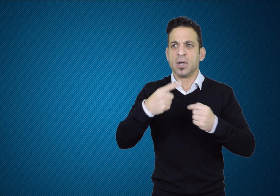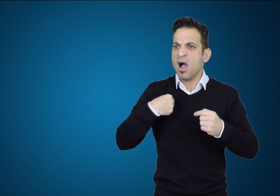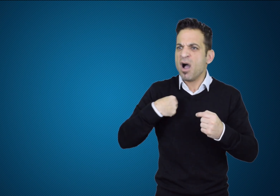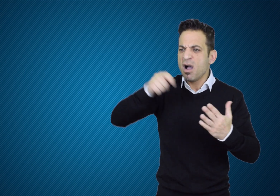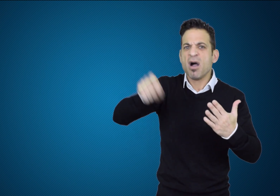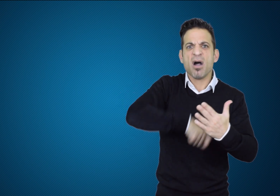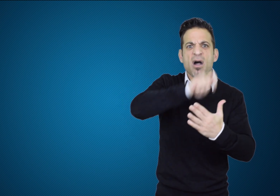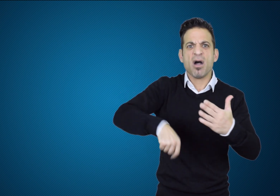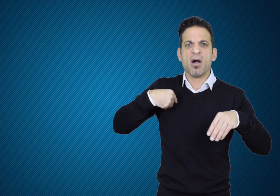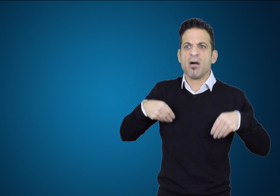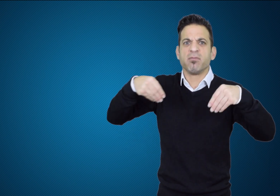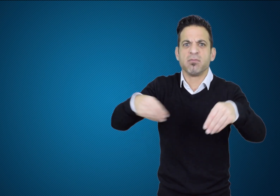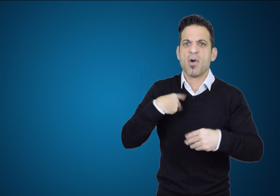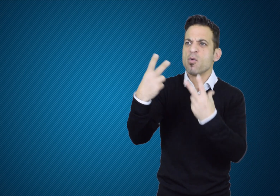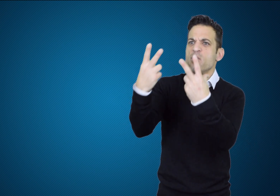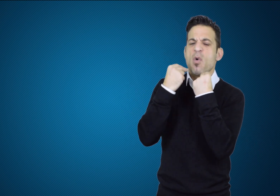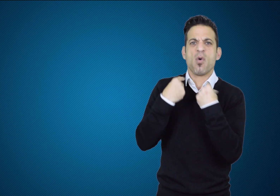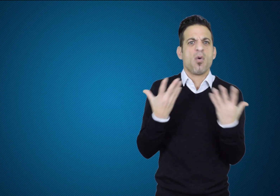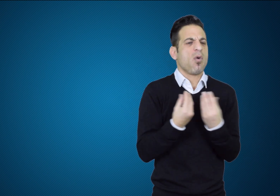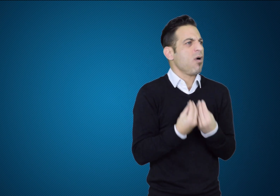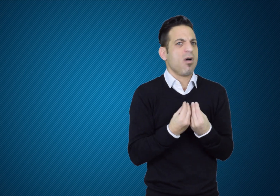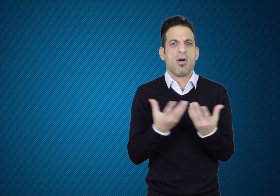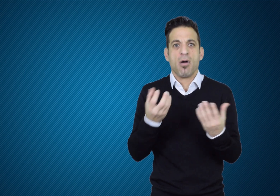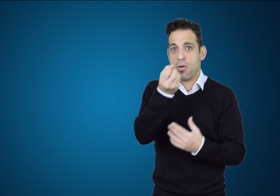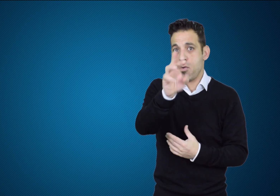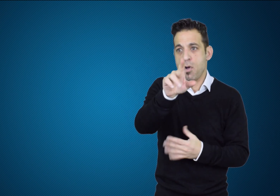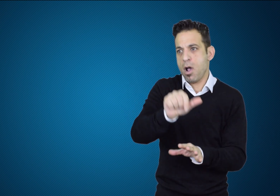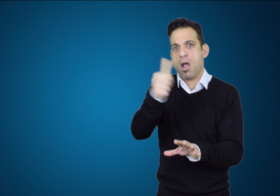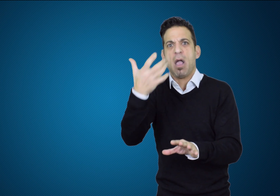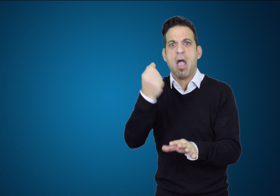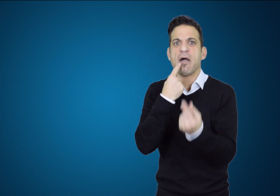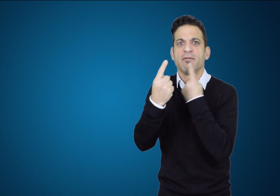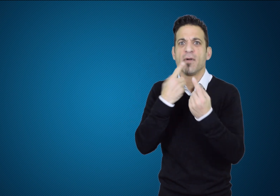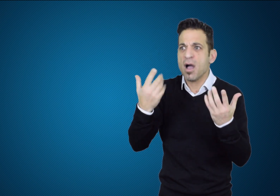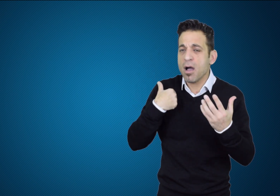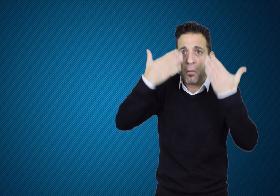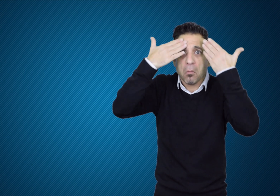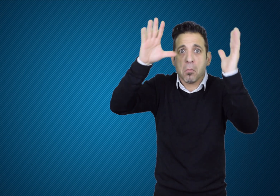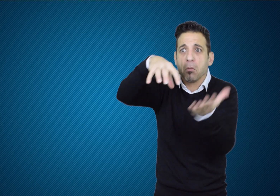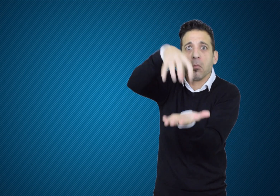who also claimed they were barred from participating,